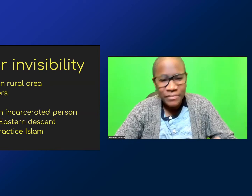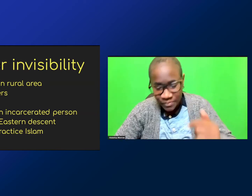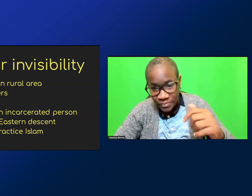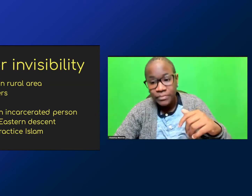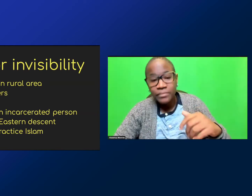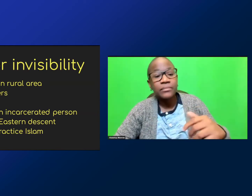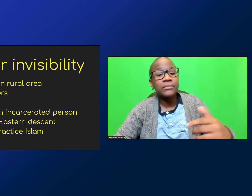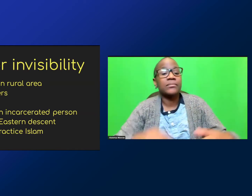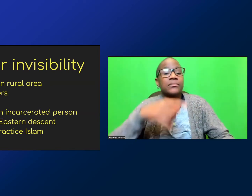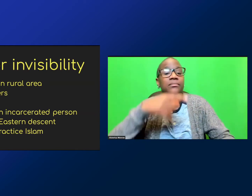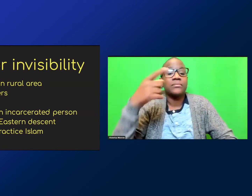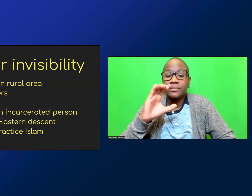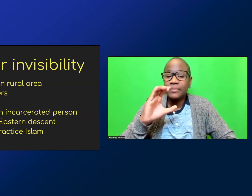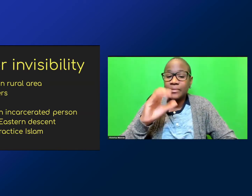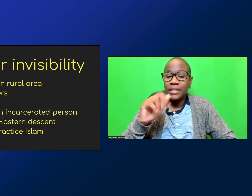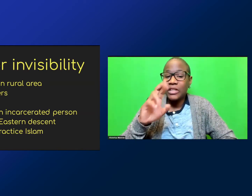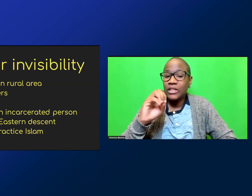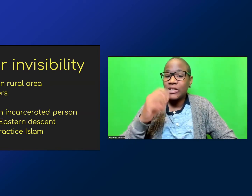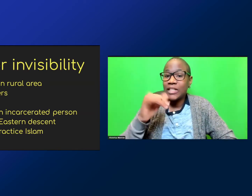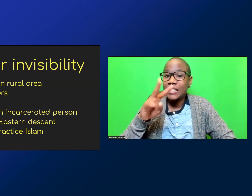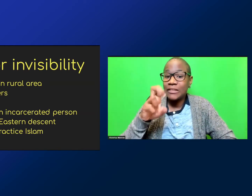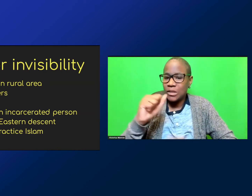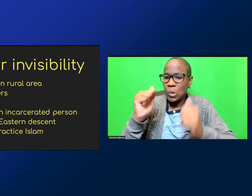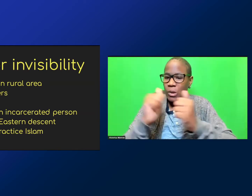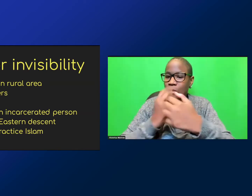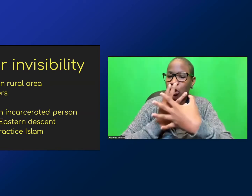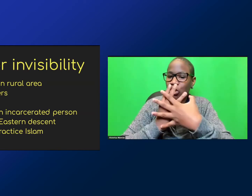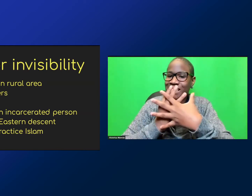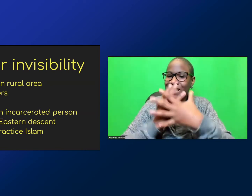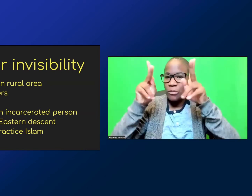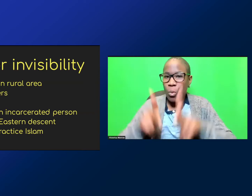this untrue narrative that by removing certain people and experiences from the picture they